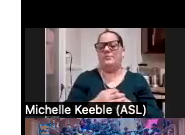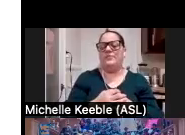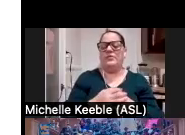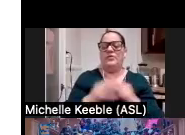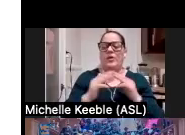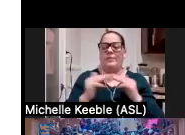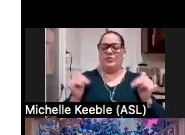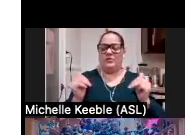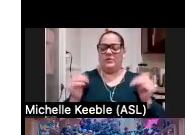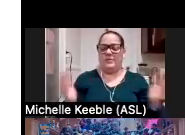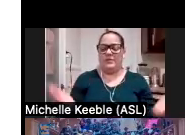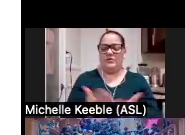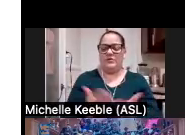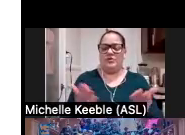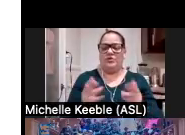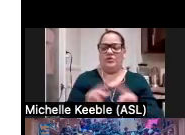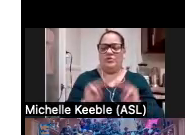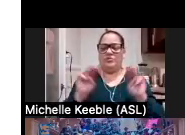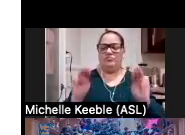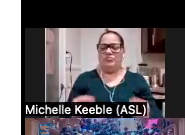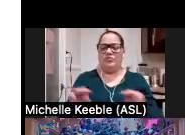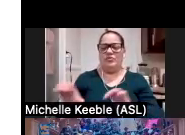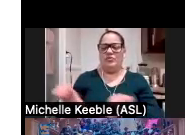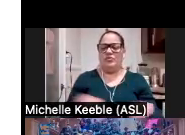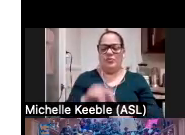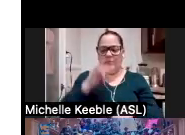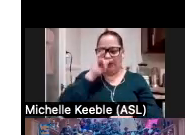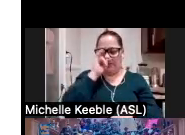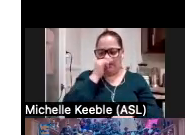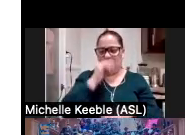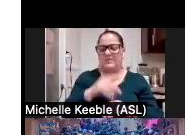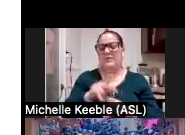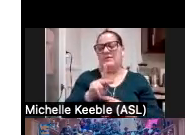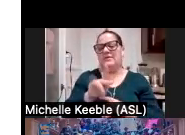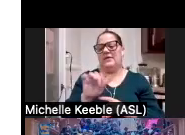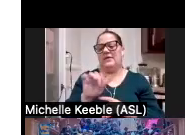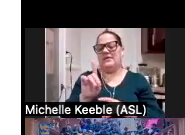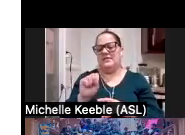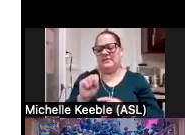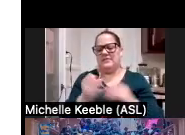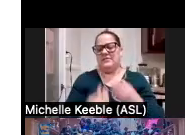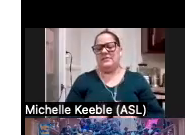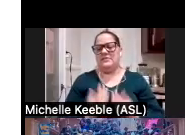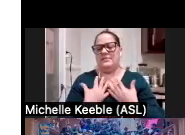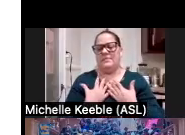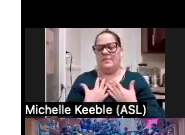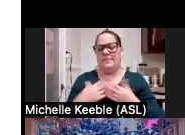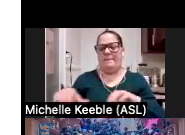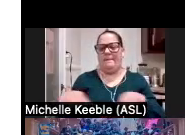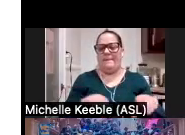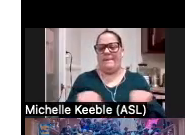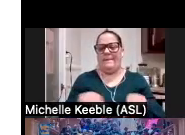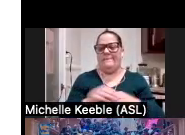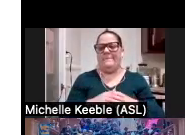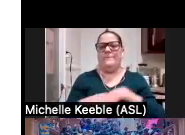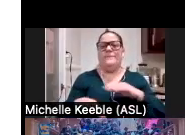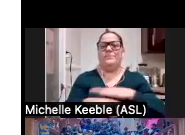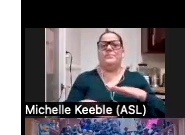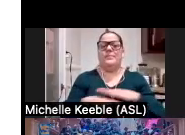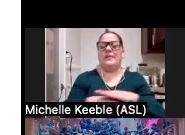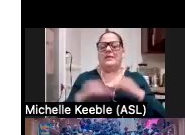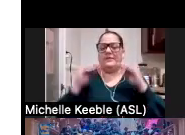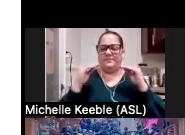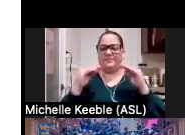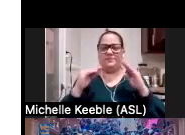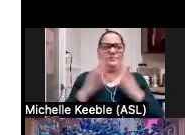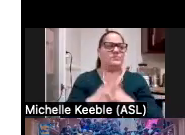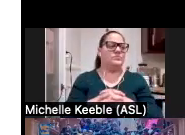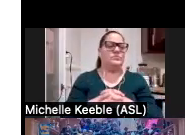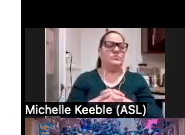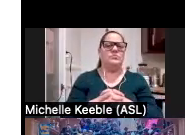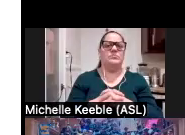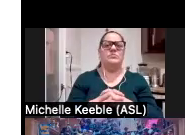in here to do exactly what KIDS was inspired to do and basically teach. So, to move on. Oh,